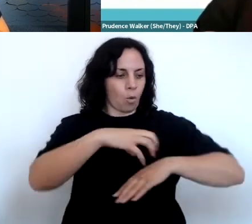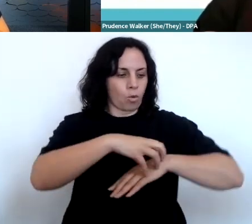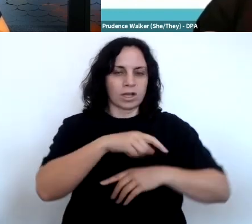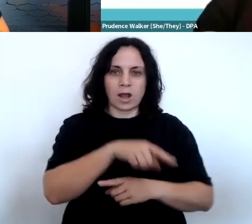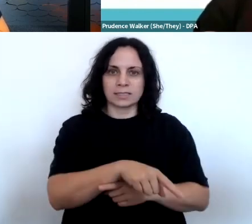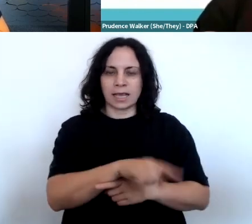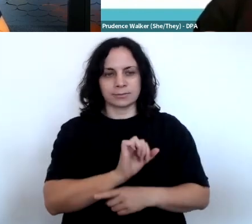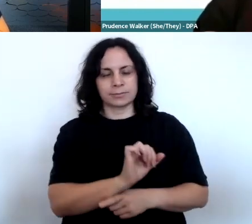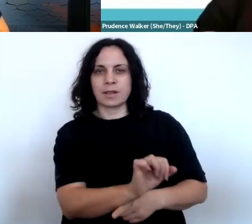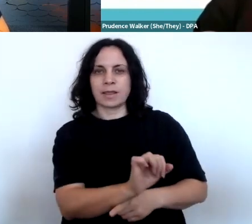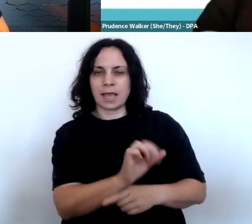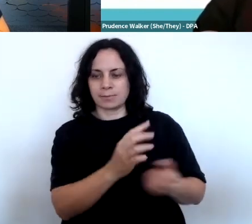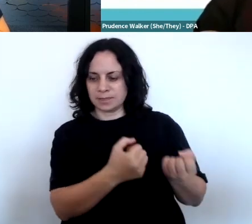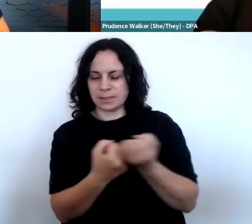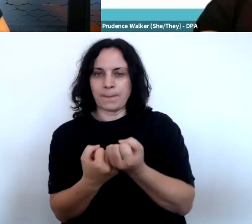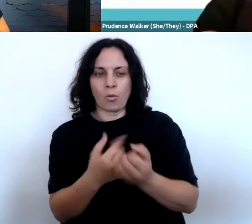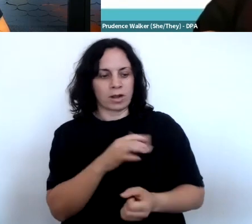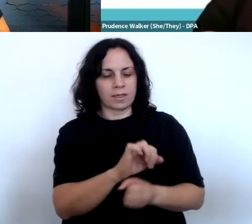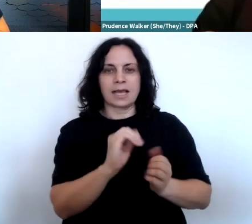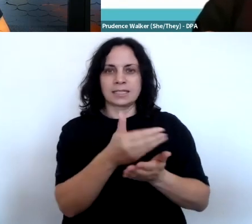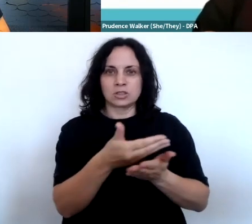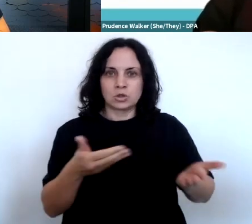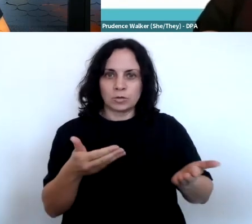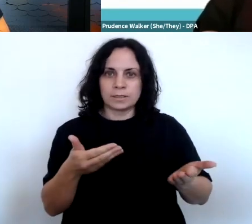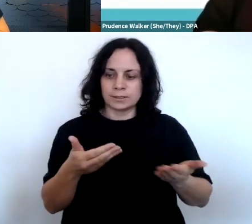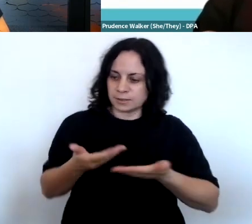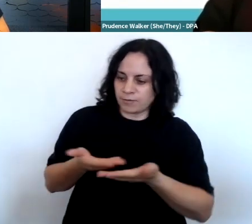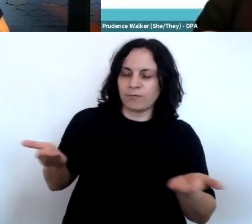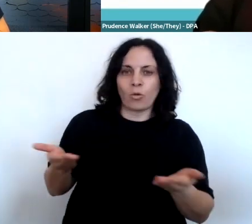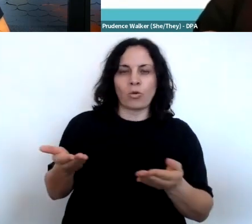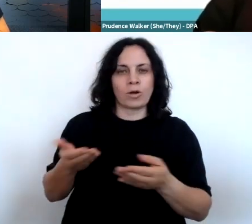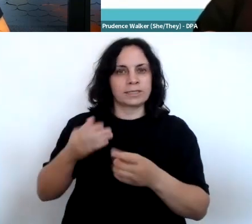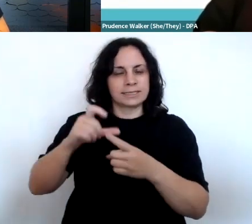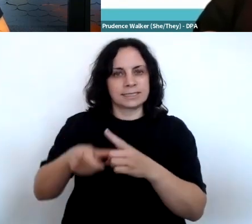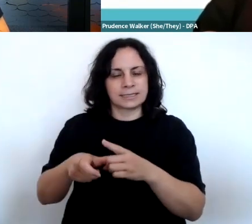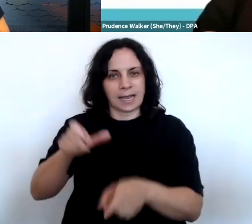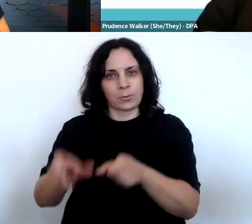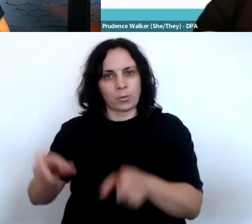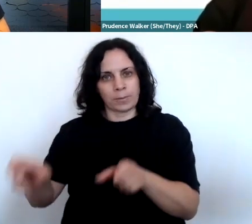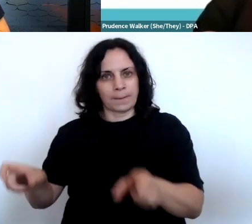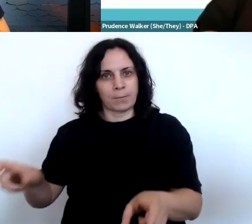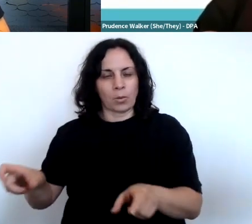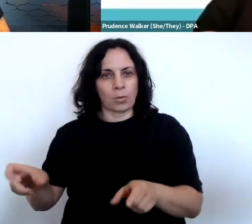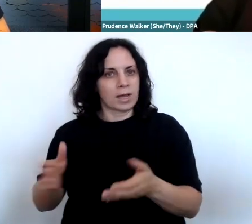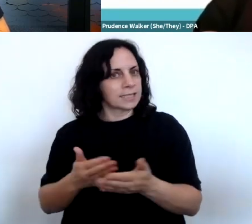to disabled people now, whether that’s in residential or community care,